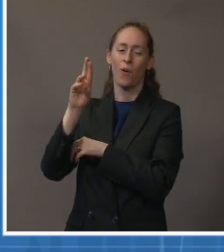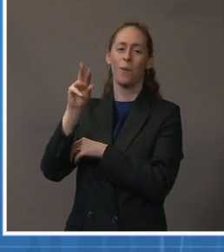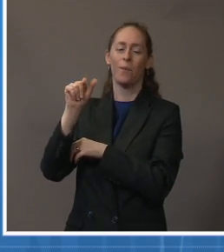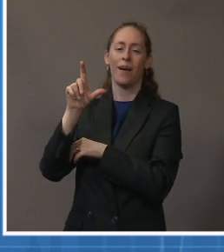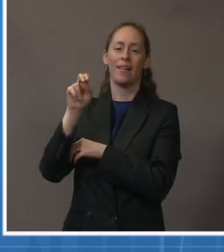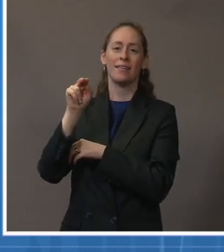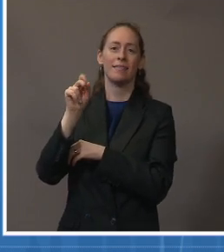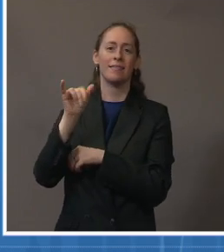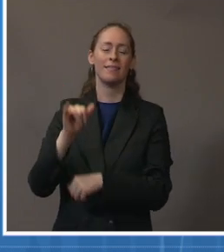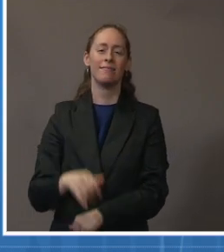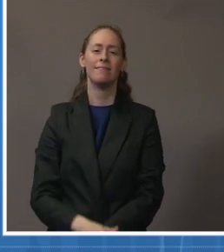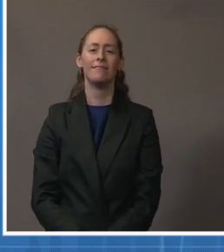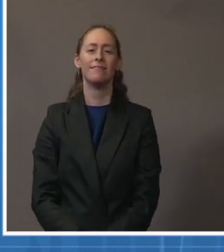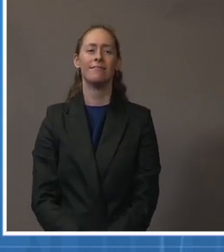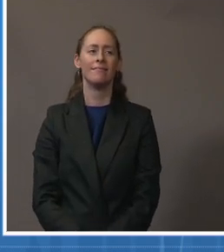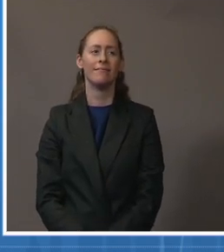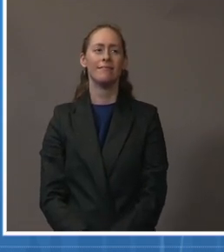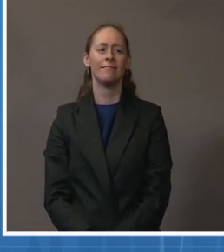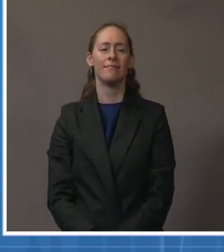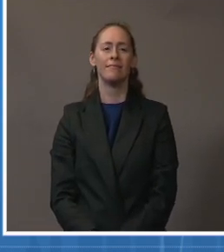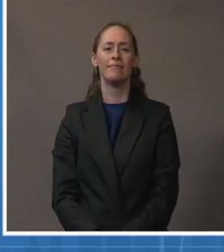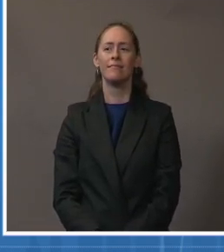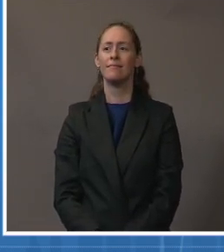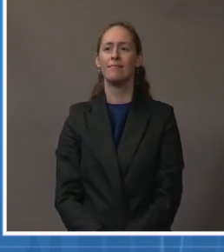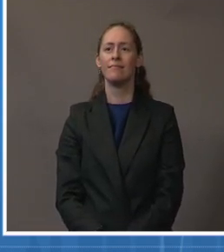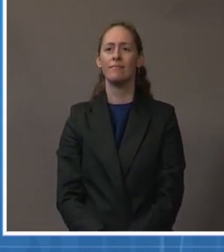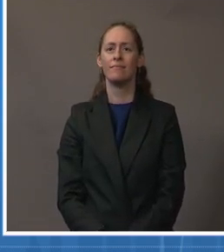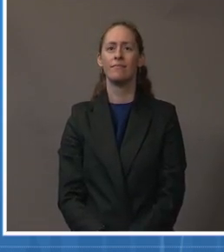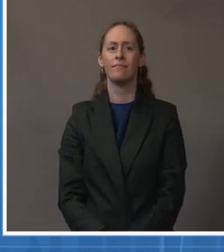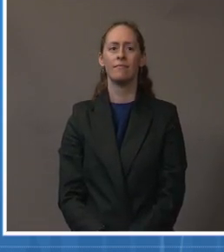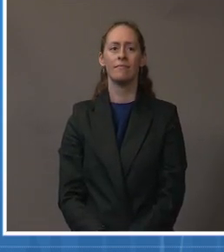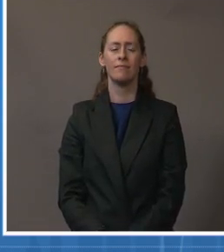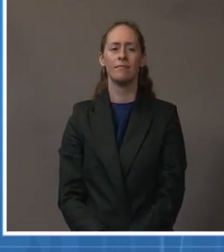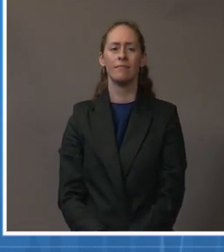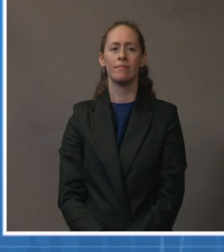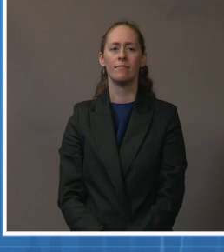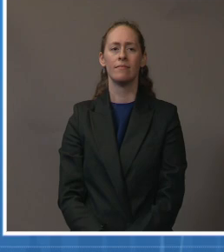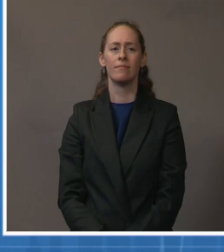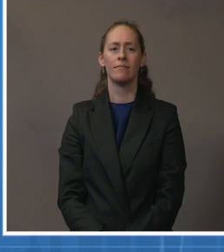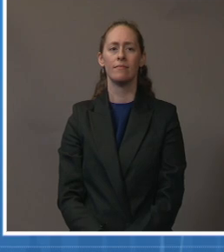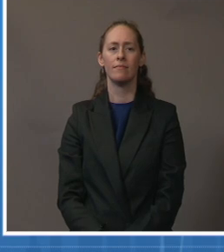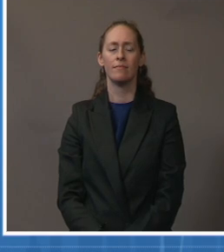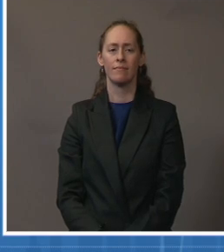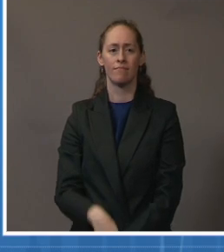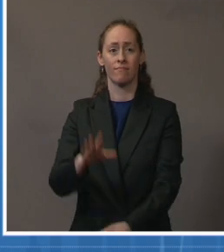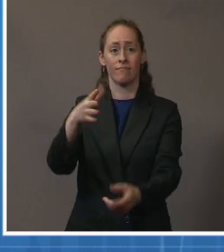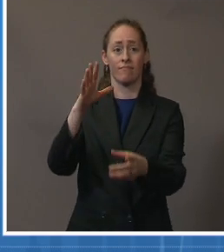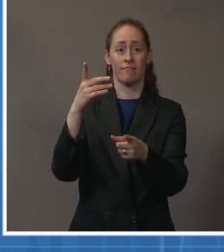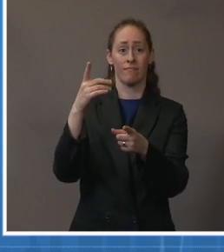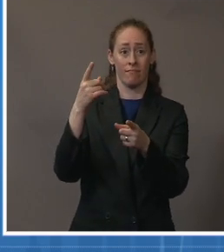even easier to get vaccinated; that we do answer people's questions -- people who have questions about the safety